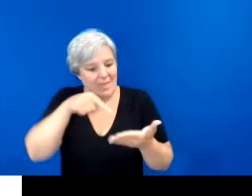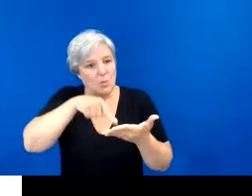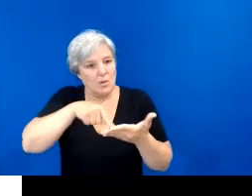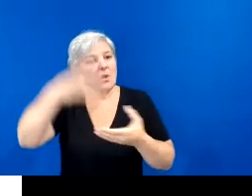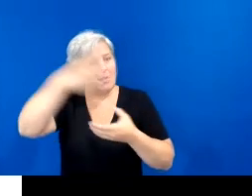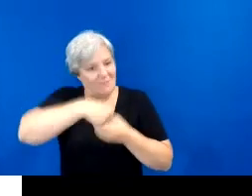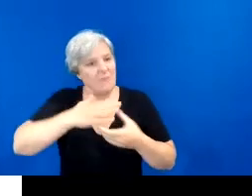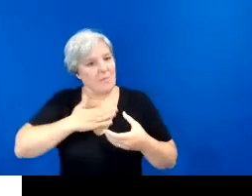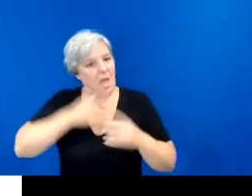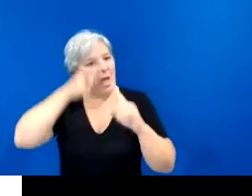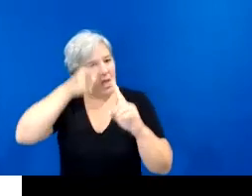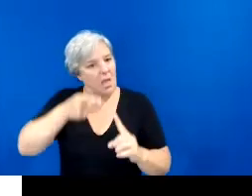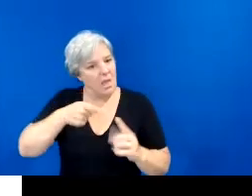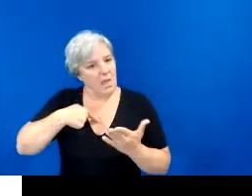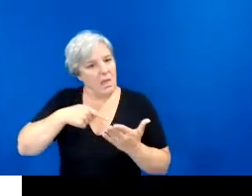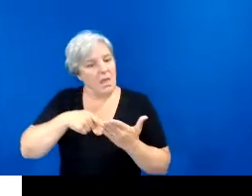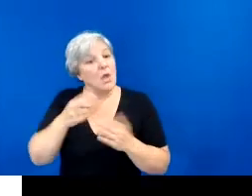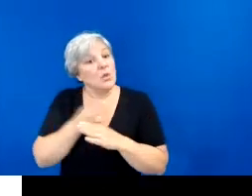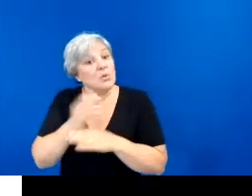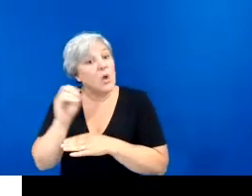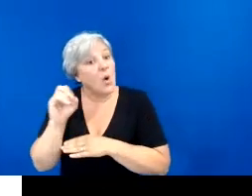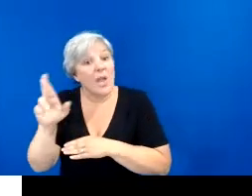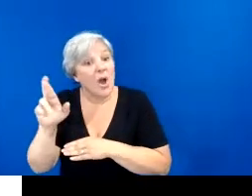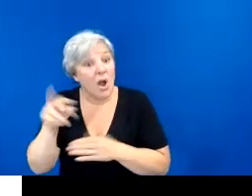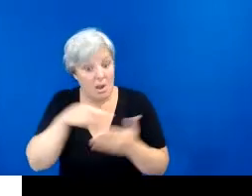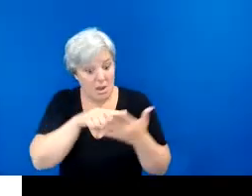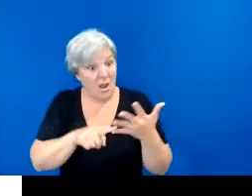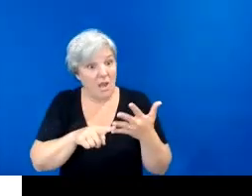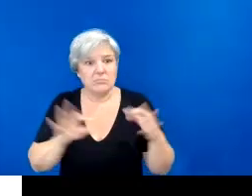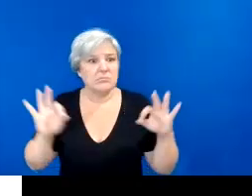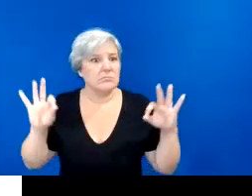Using OER materials is a way to make your course